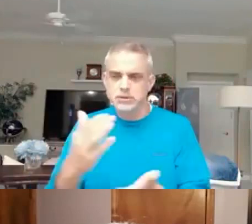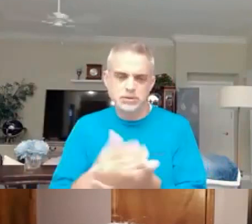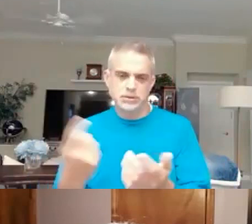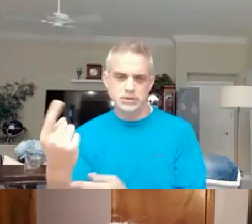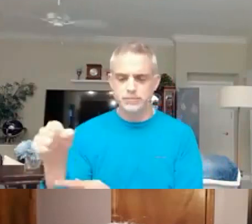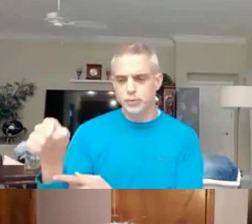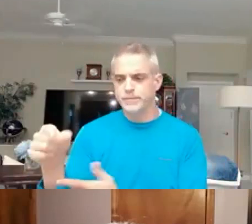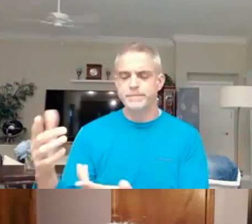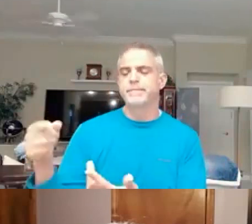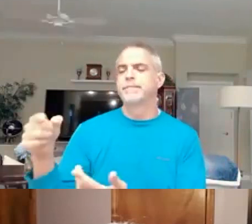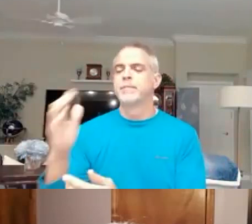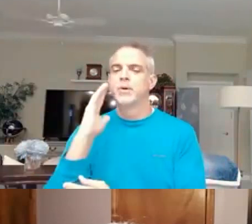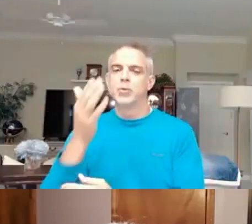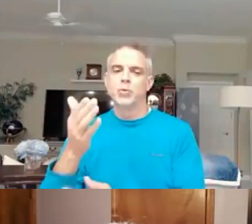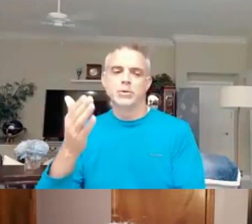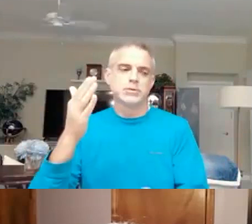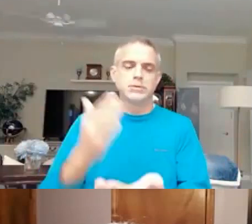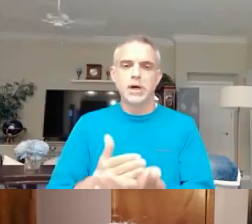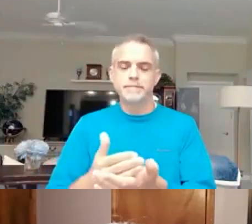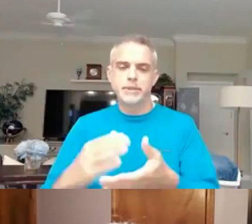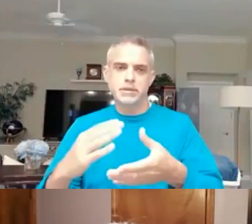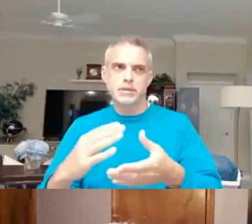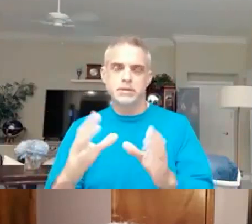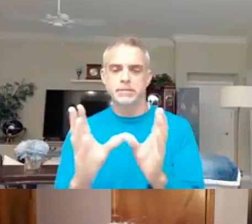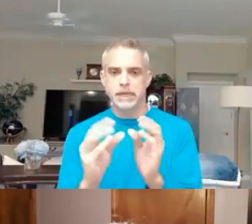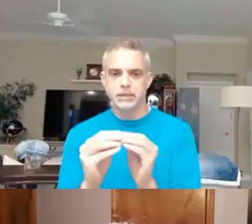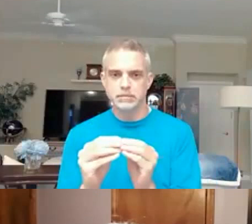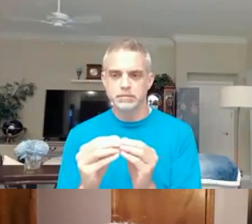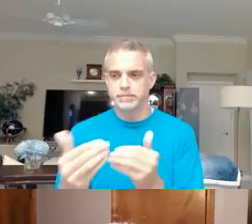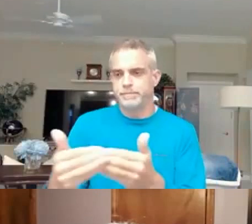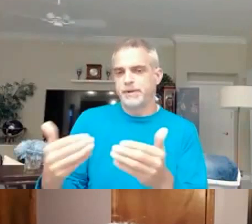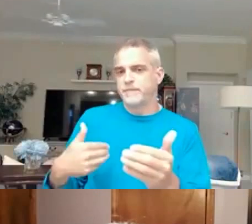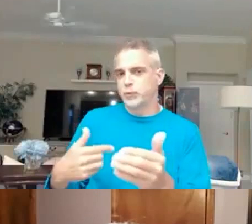the host or whoever is, you know, facilitating the meeting will stop the